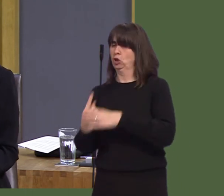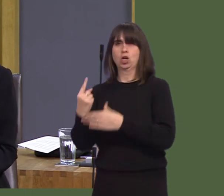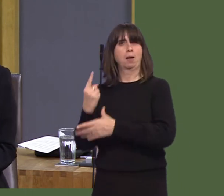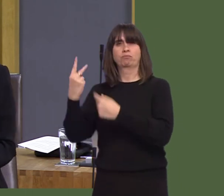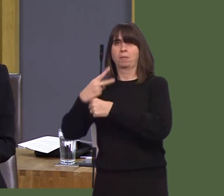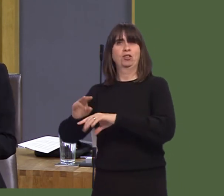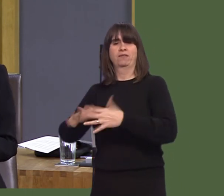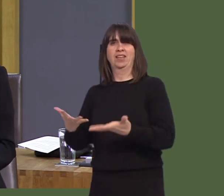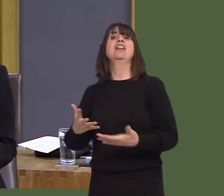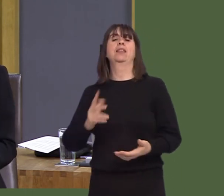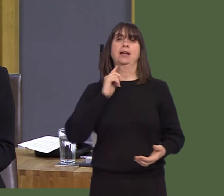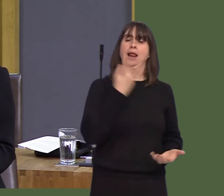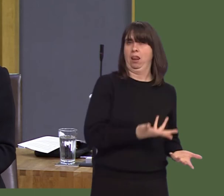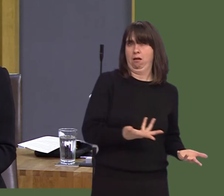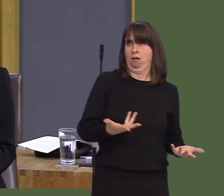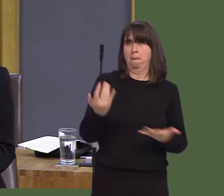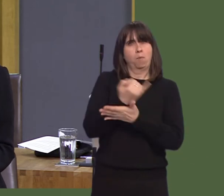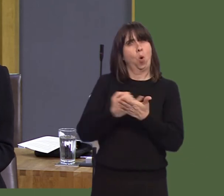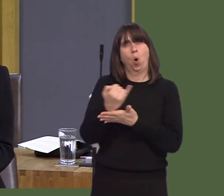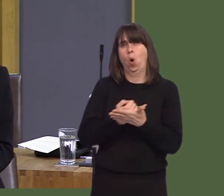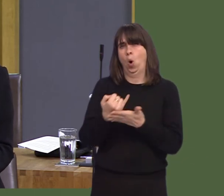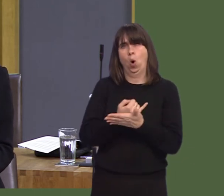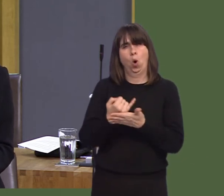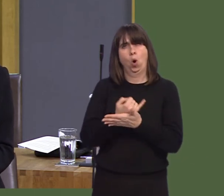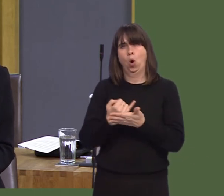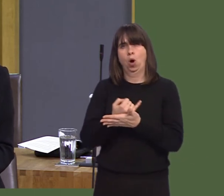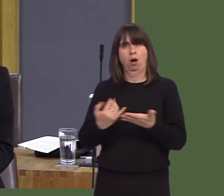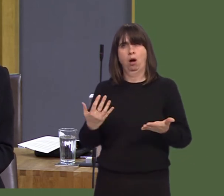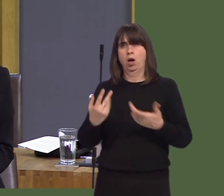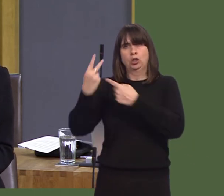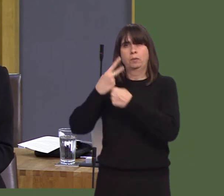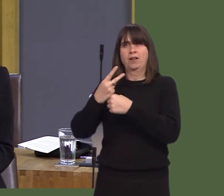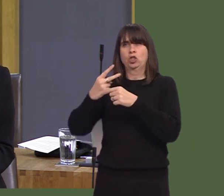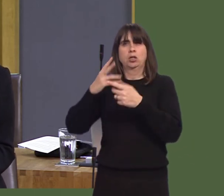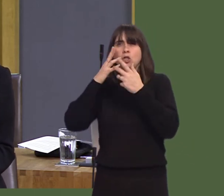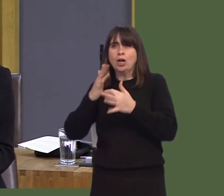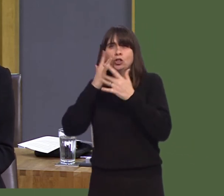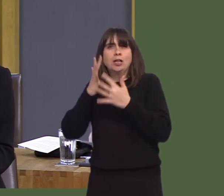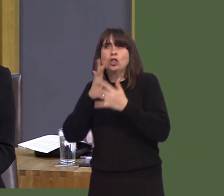made on the financial recovery group in Betsi that the governance structure is poorly defined and misunderstood by board members themselves.